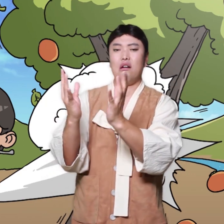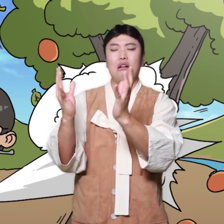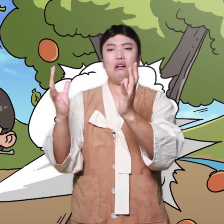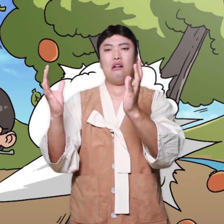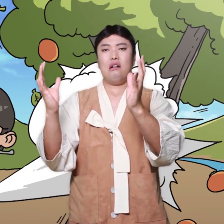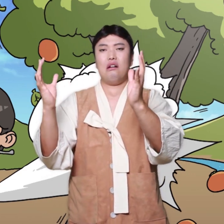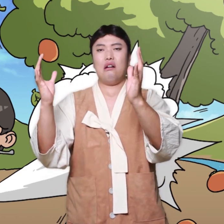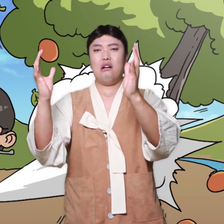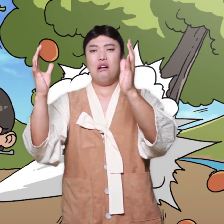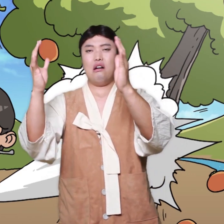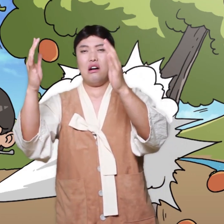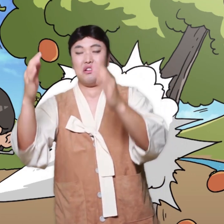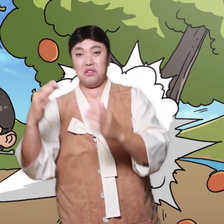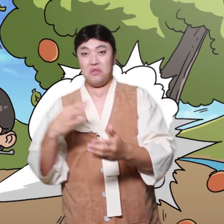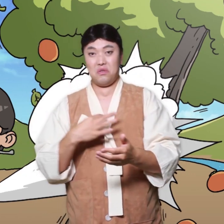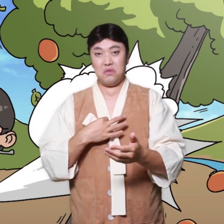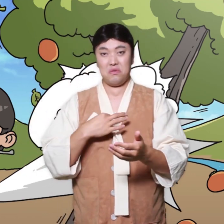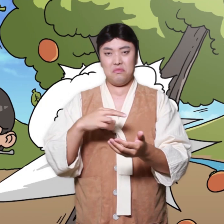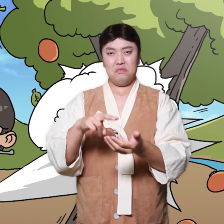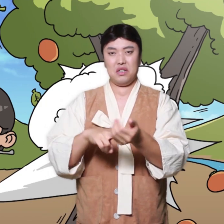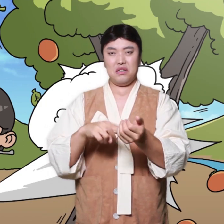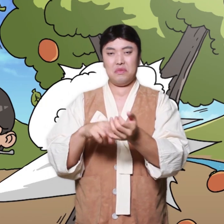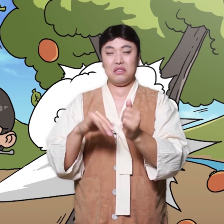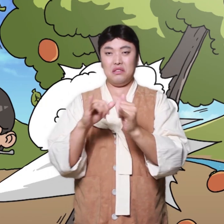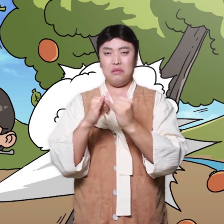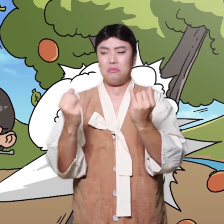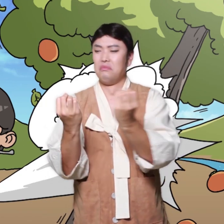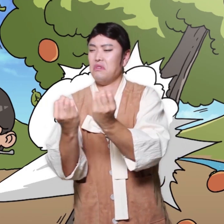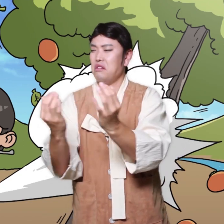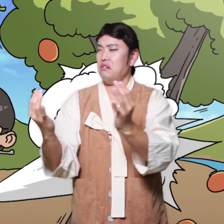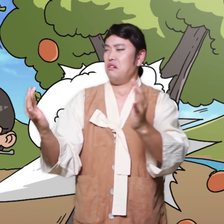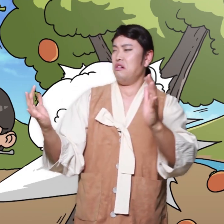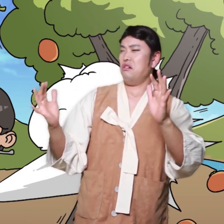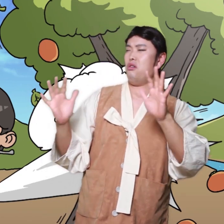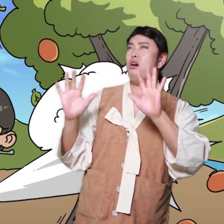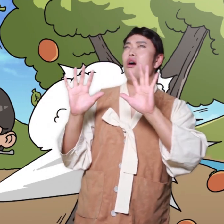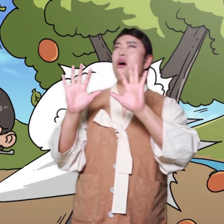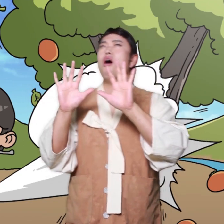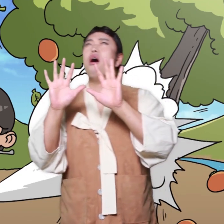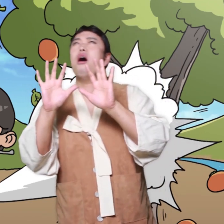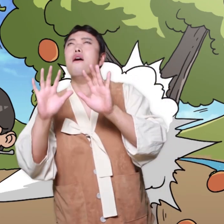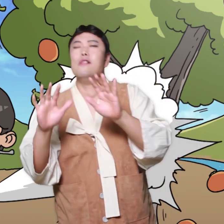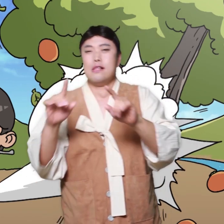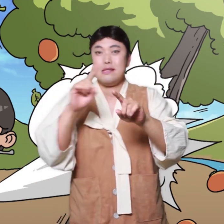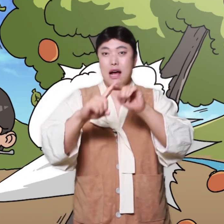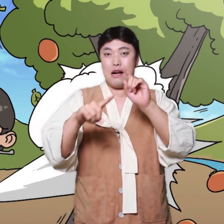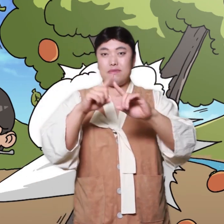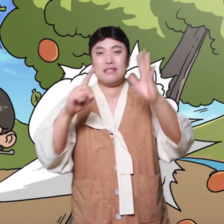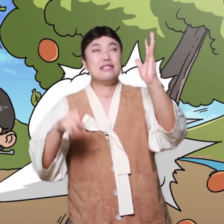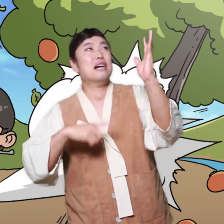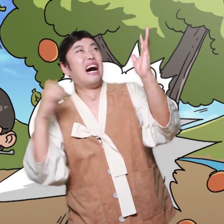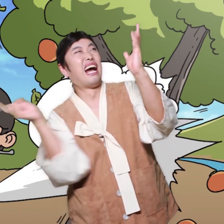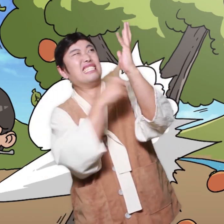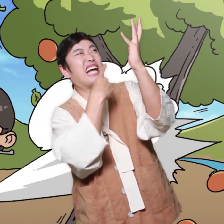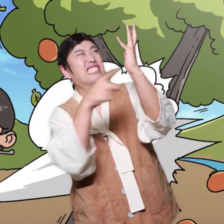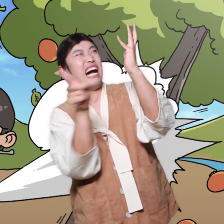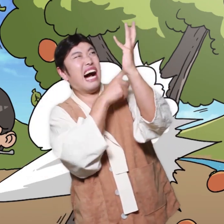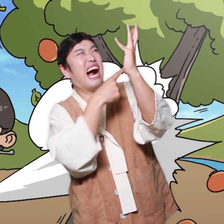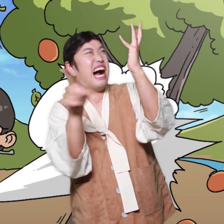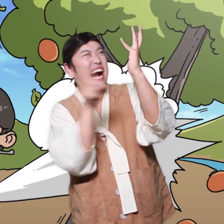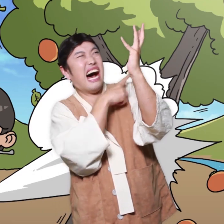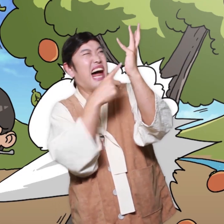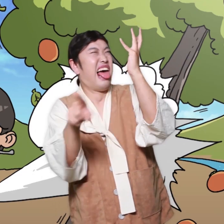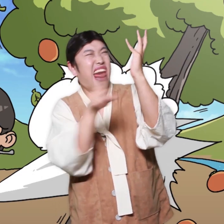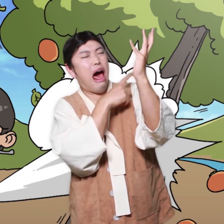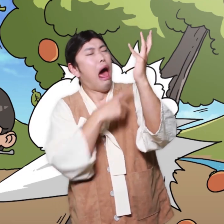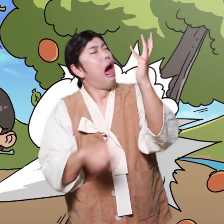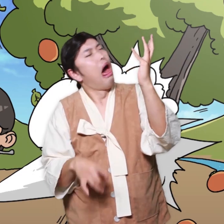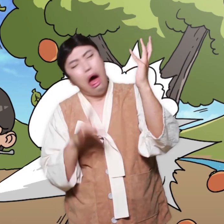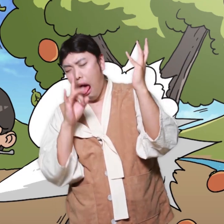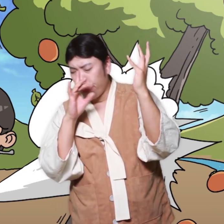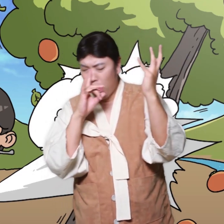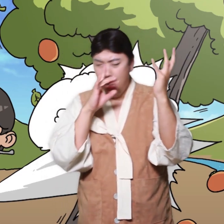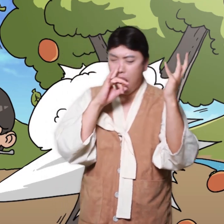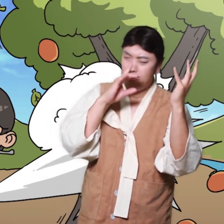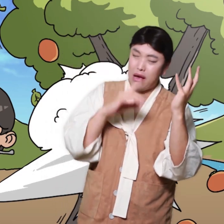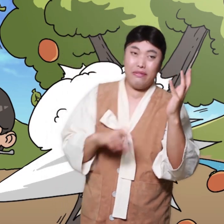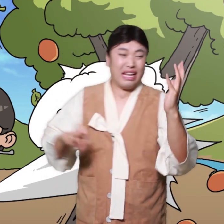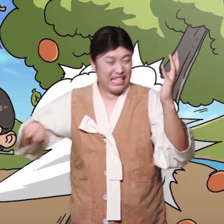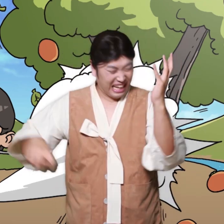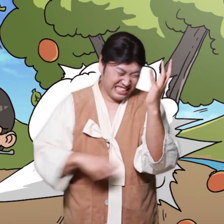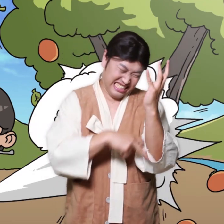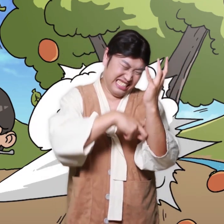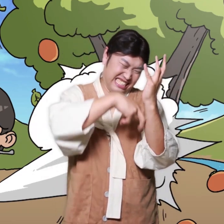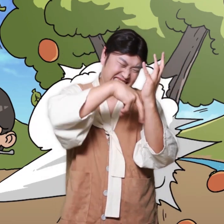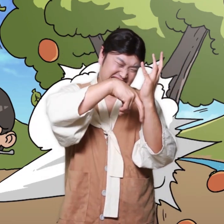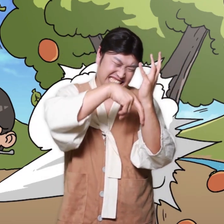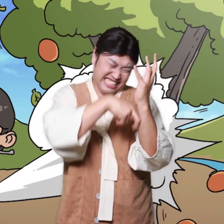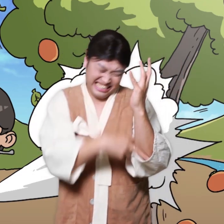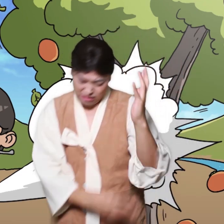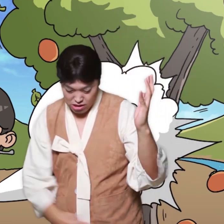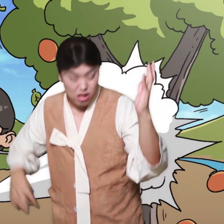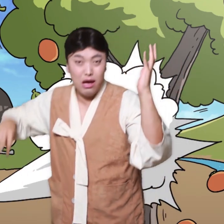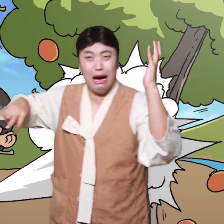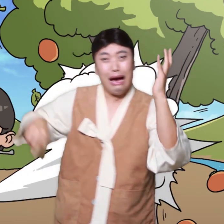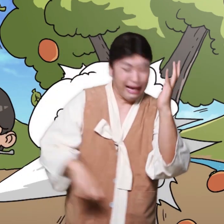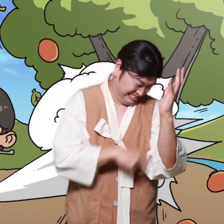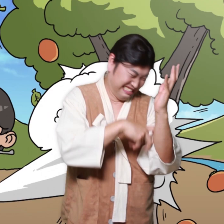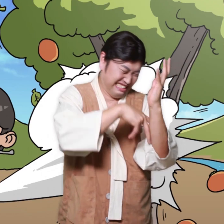"I want to eat. That ship ”